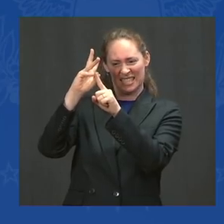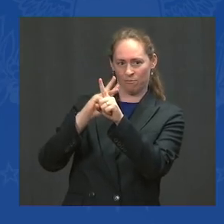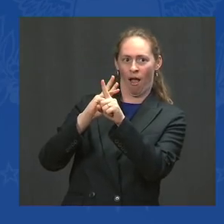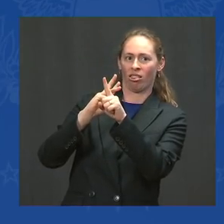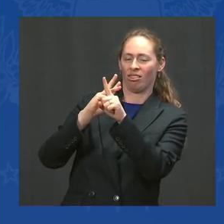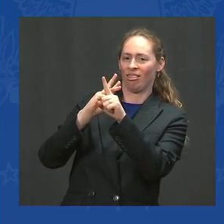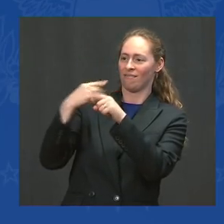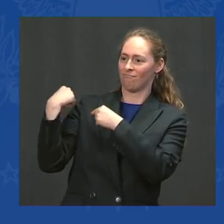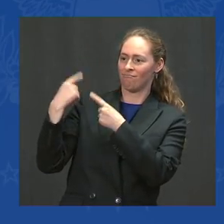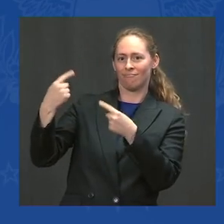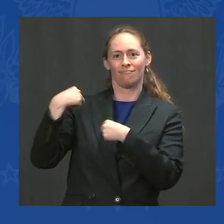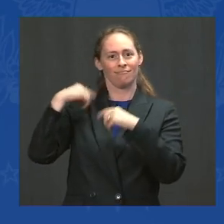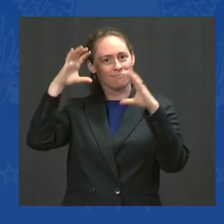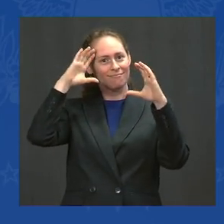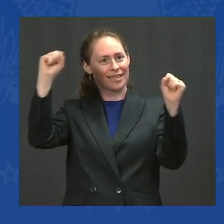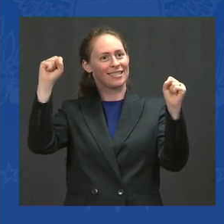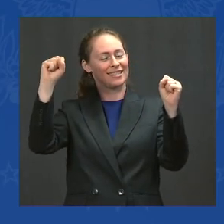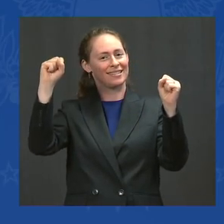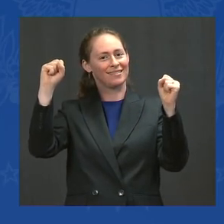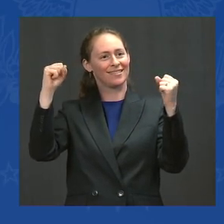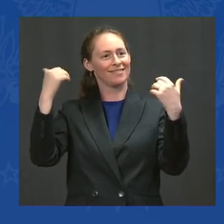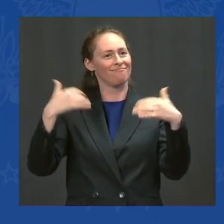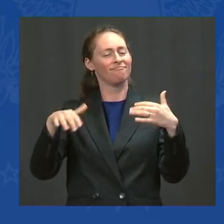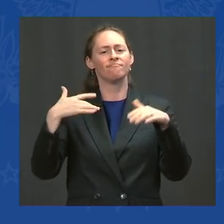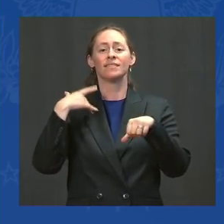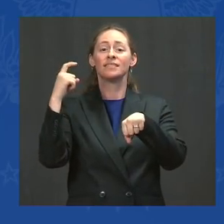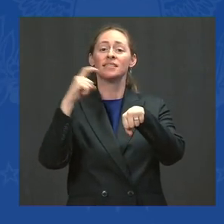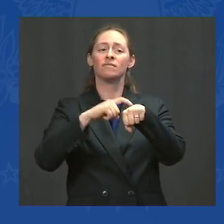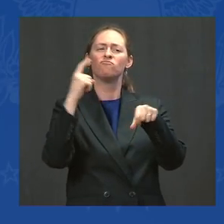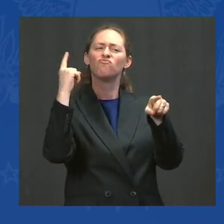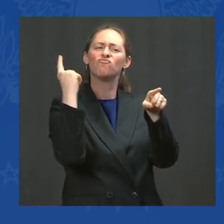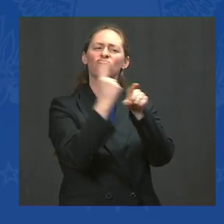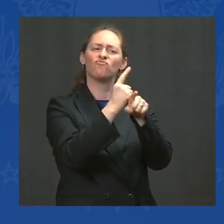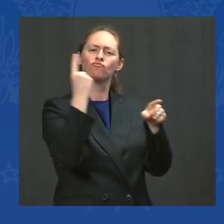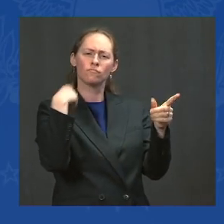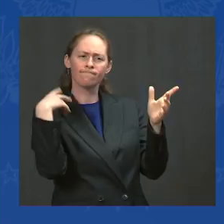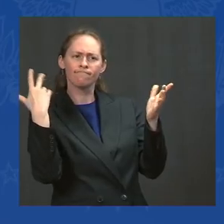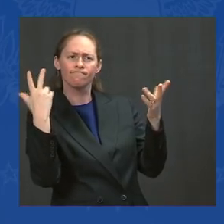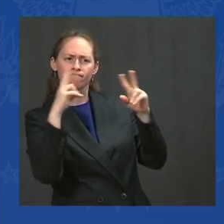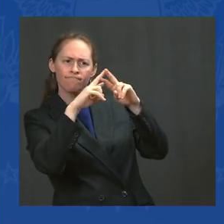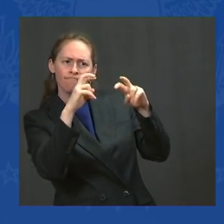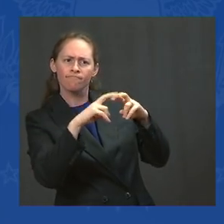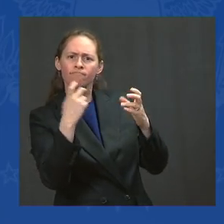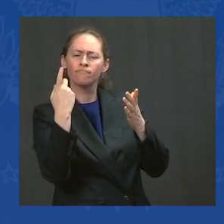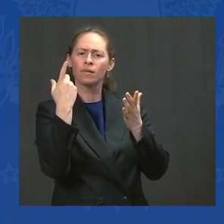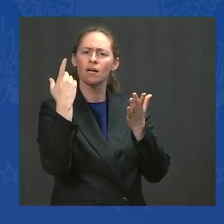I think it's a fitting moment to take a look at our economy -- where we were six months ago, what we've achieved since then,